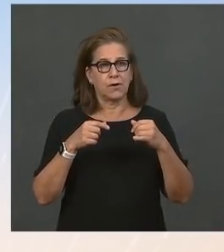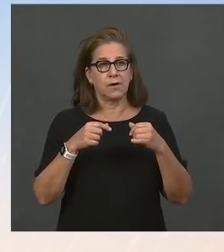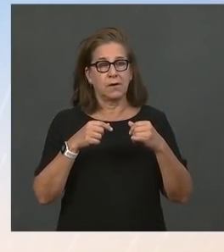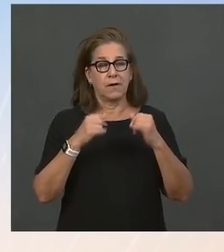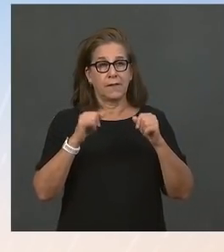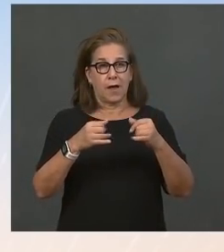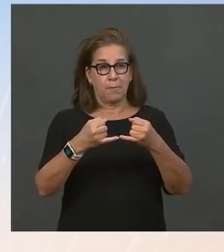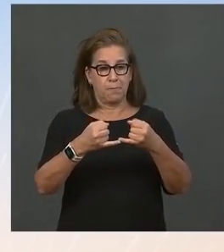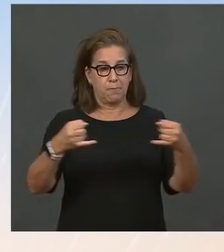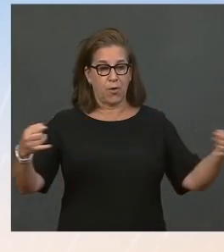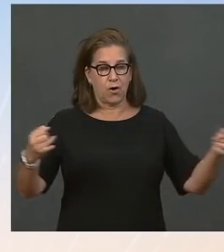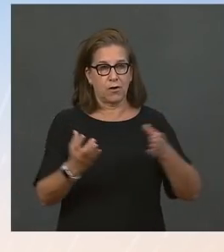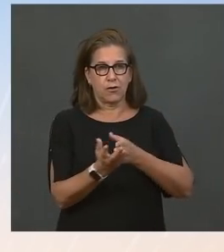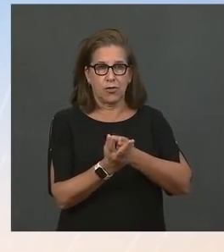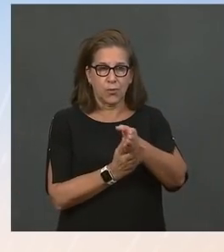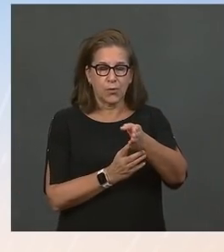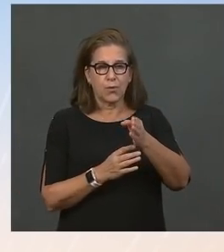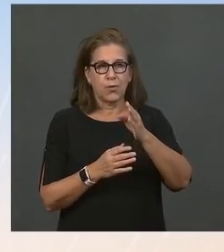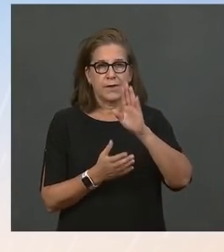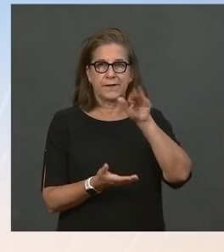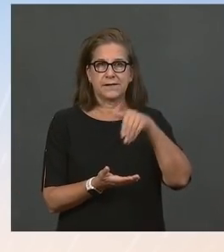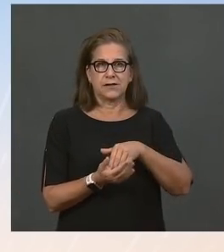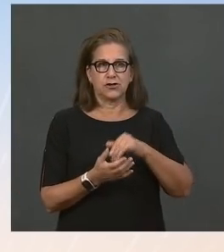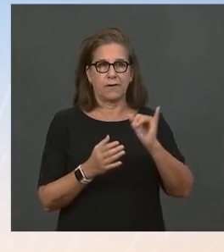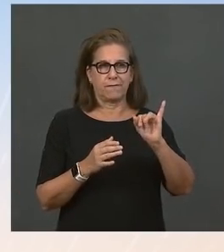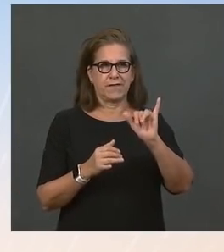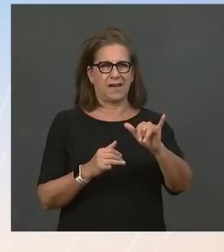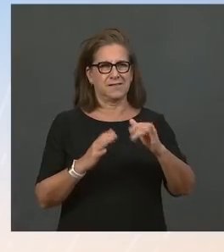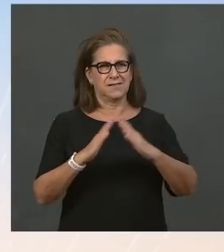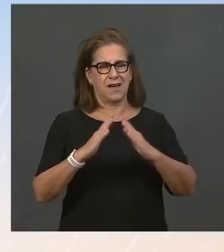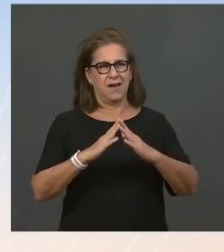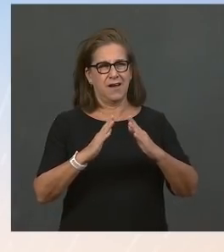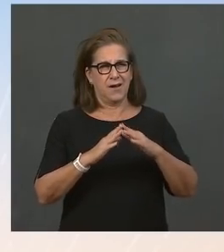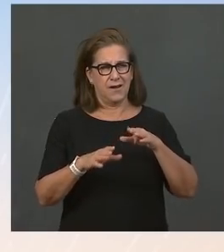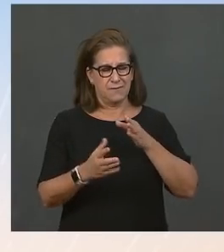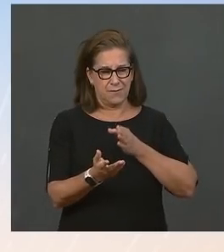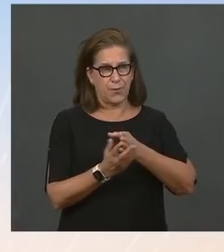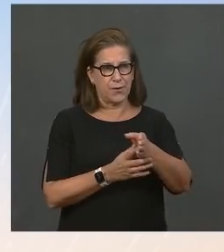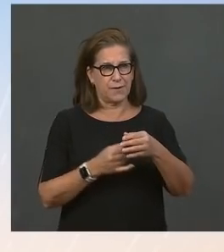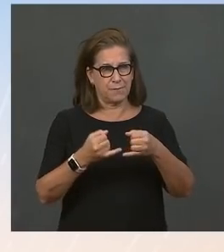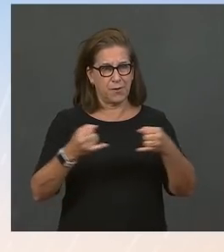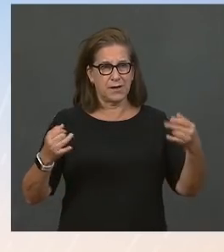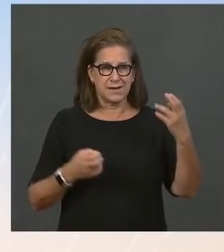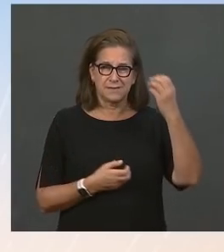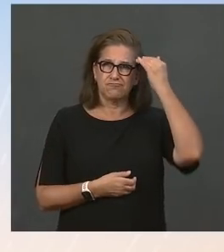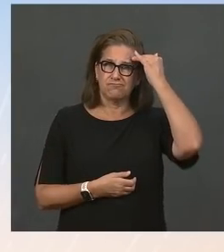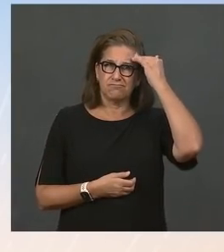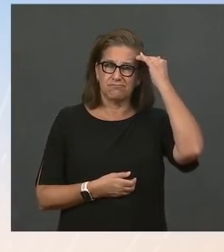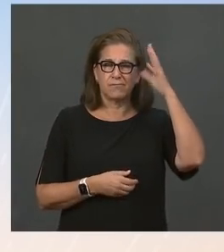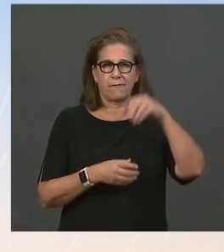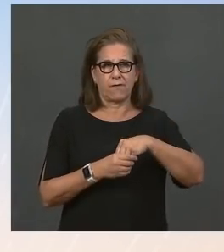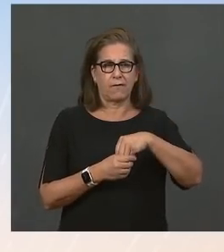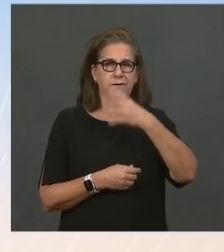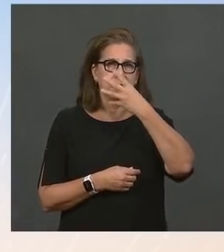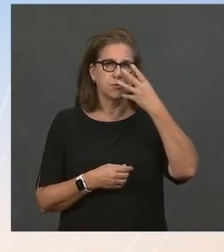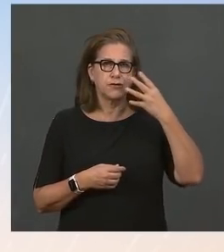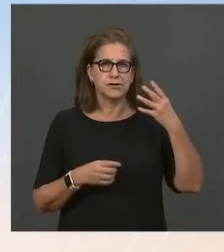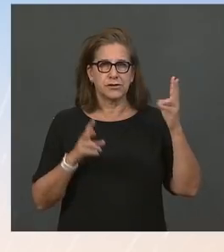is that the President has worked on these issues throughout his entire career and is well versed in every aspect of our immigration system,